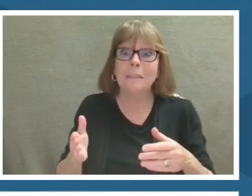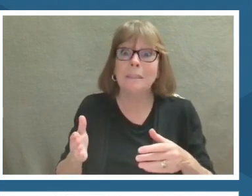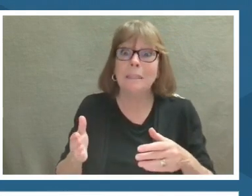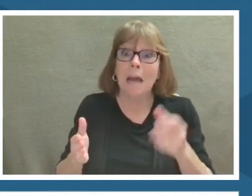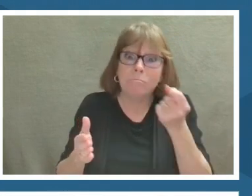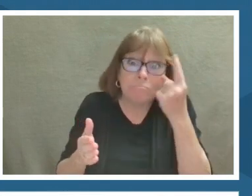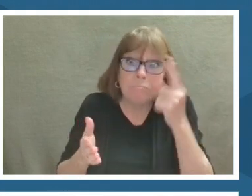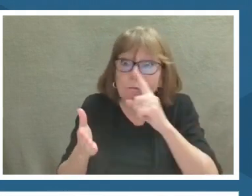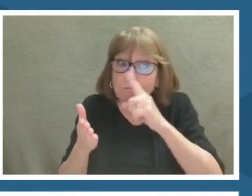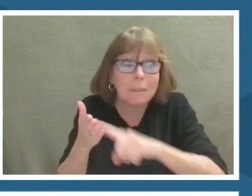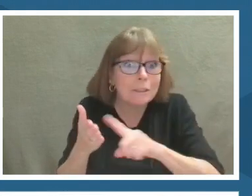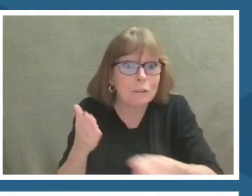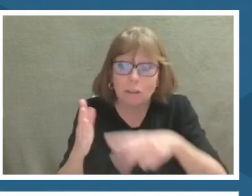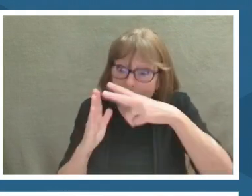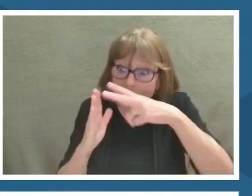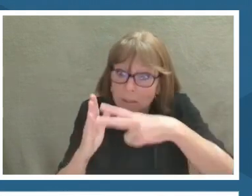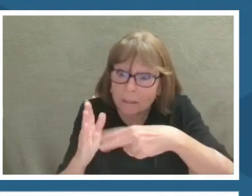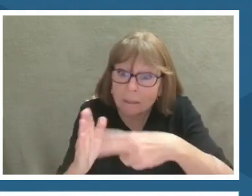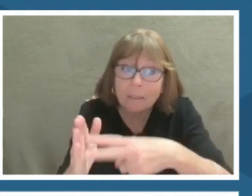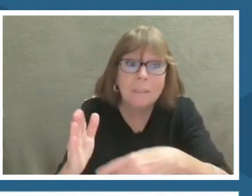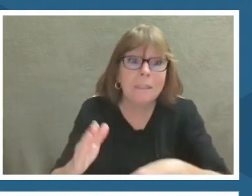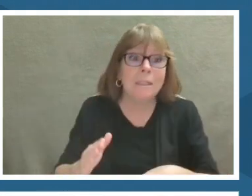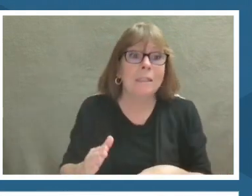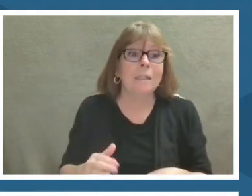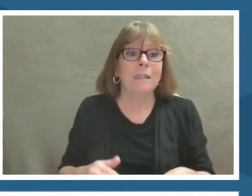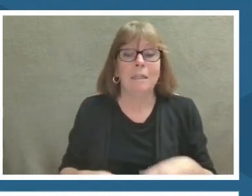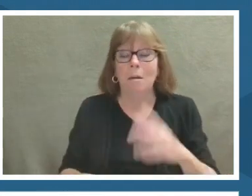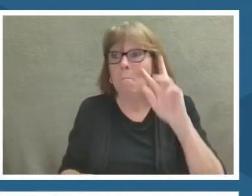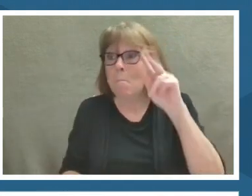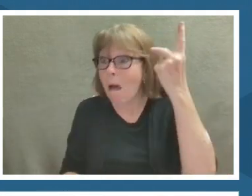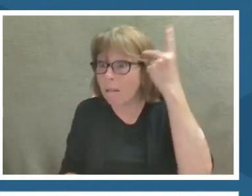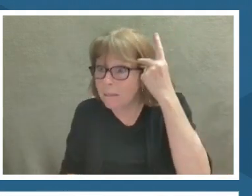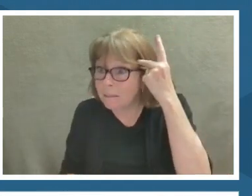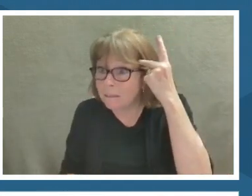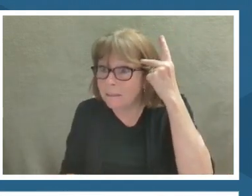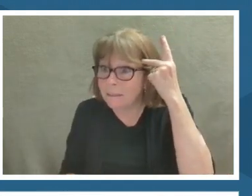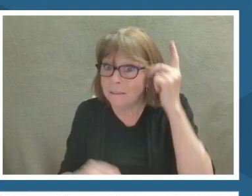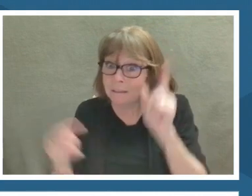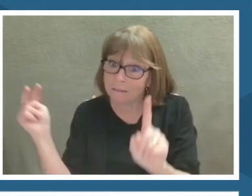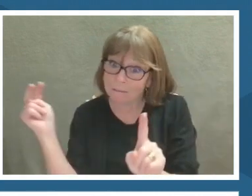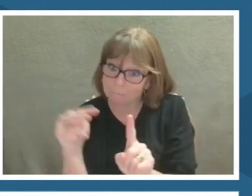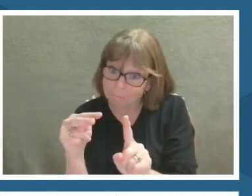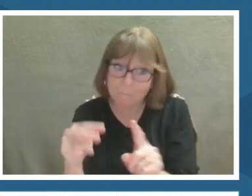the intersection of political versus religious positioning and science and